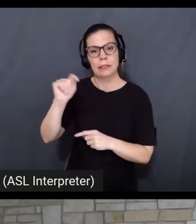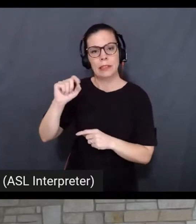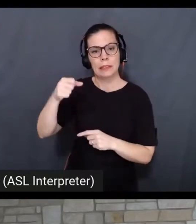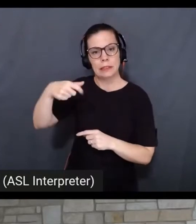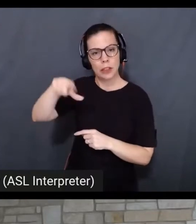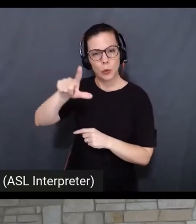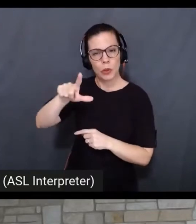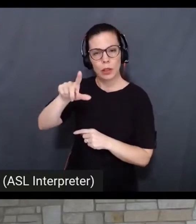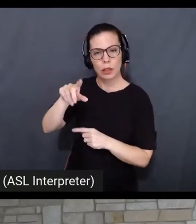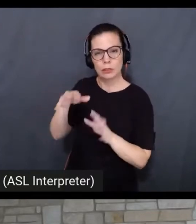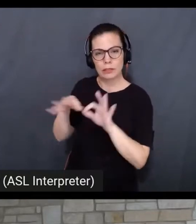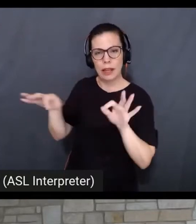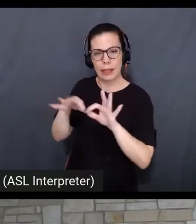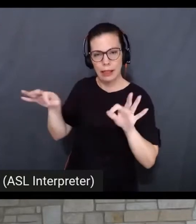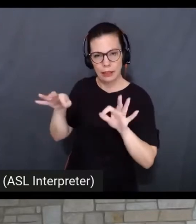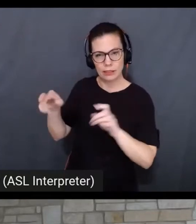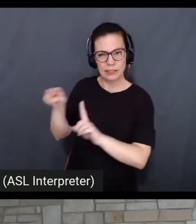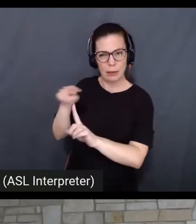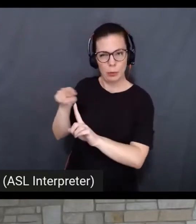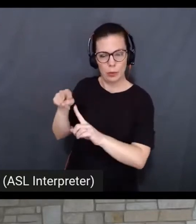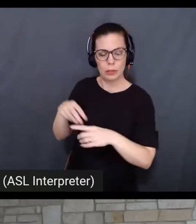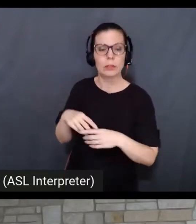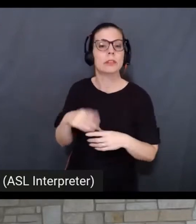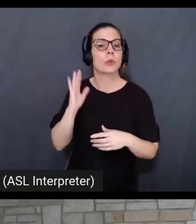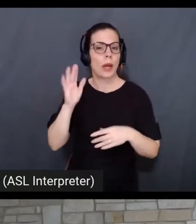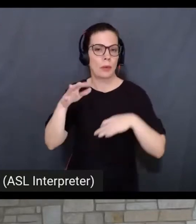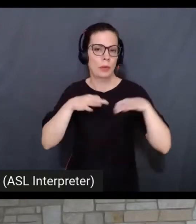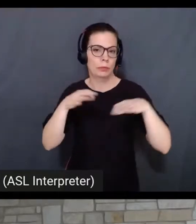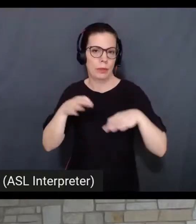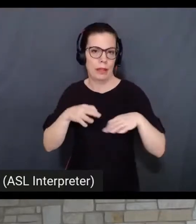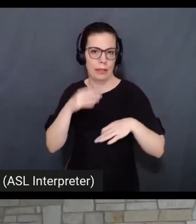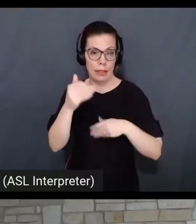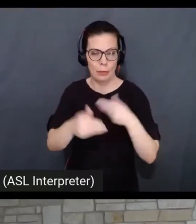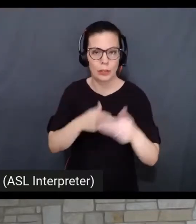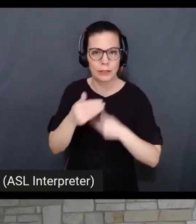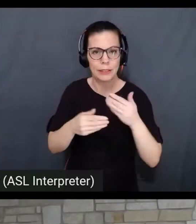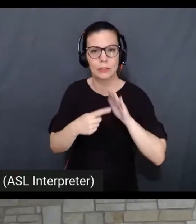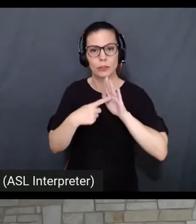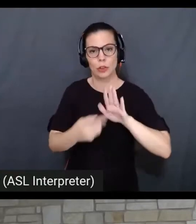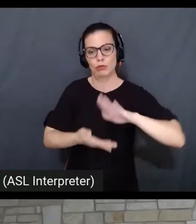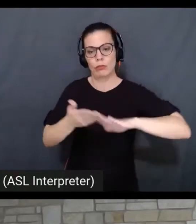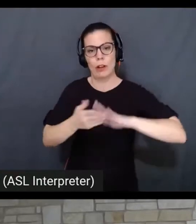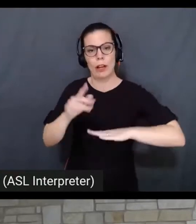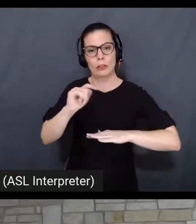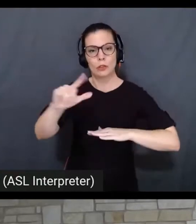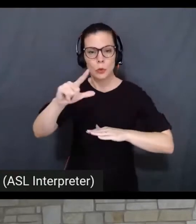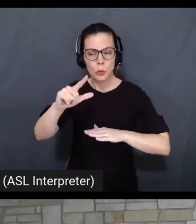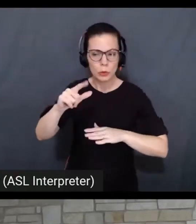And I'm gonna go through that process of actually running a tool that lets you determine that just to double check,